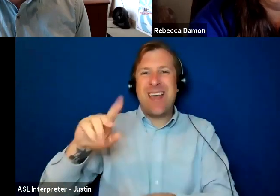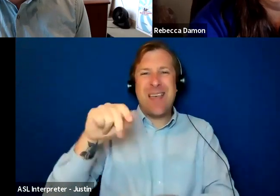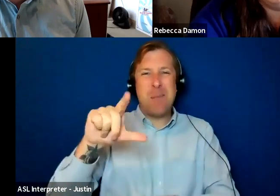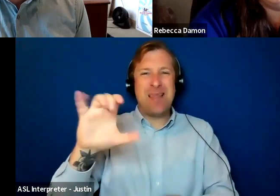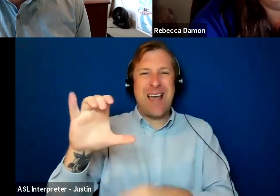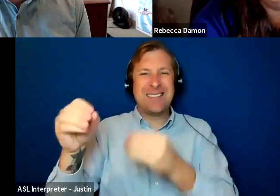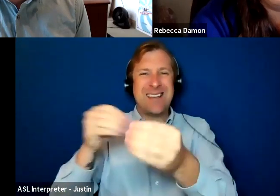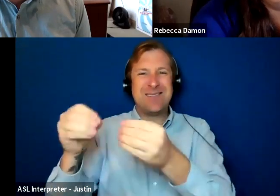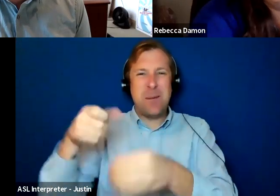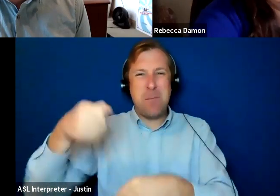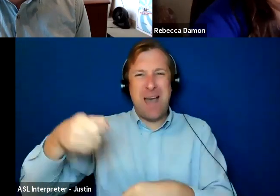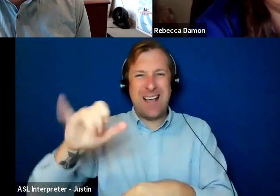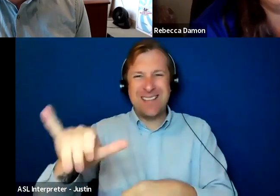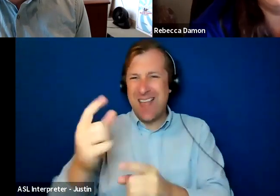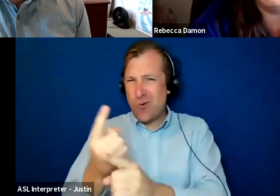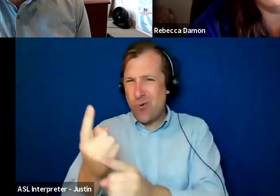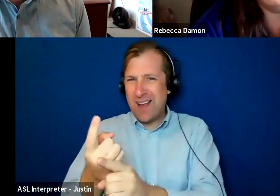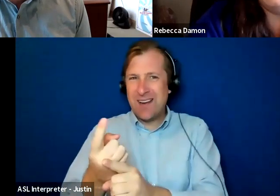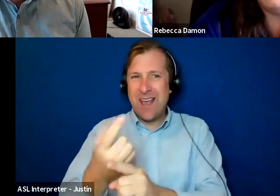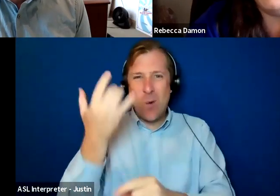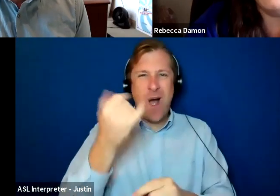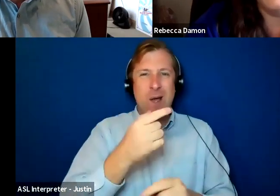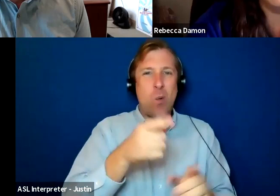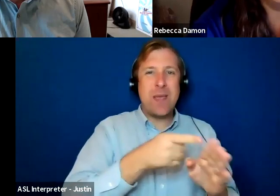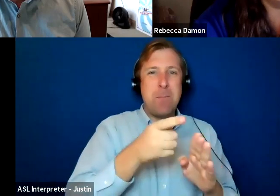And why should only principals get hand sanitizer?